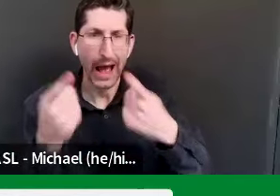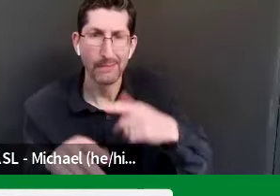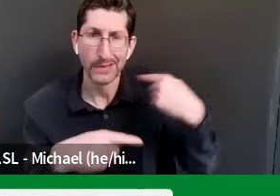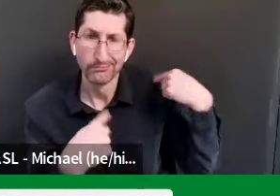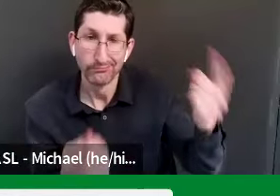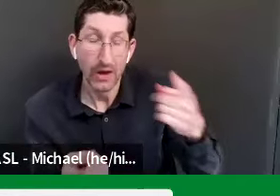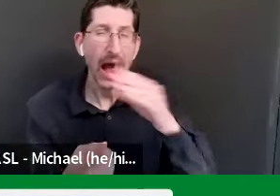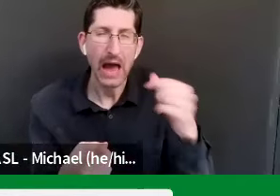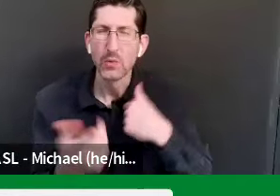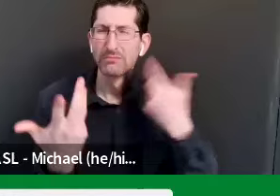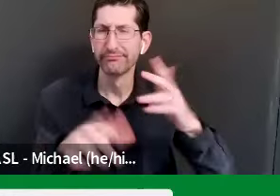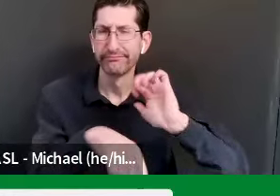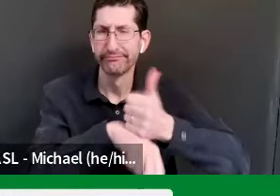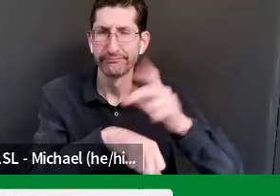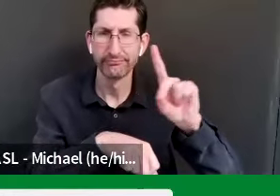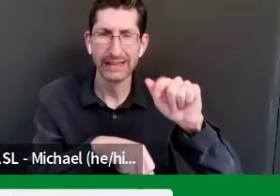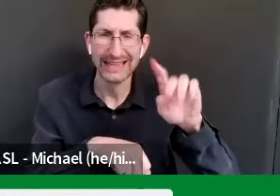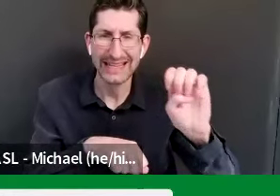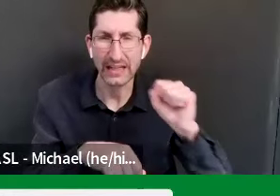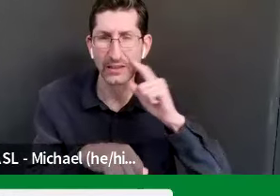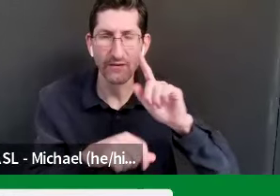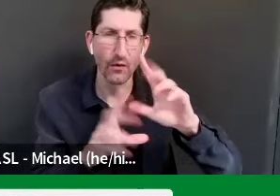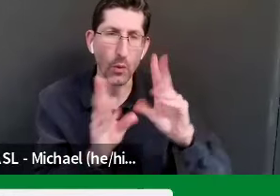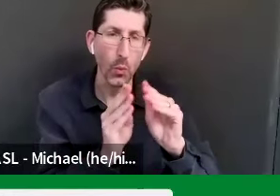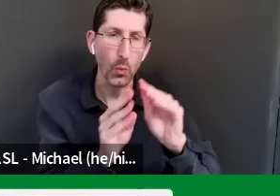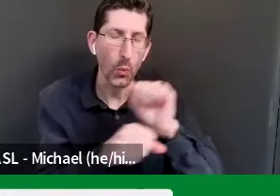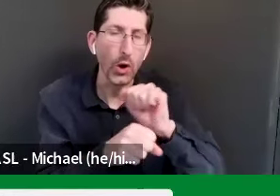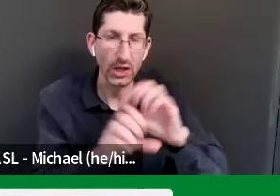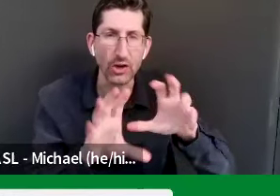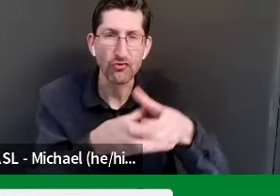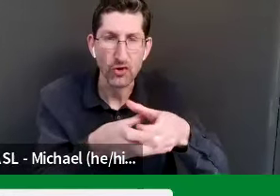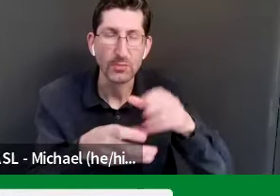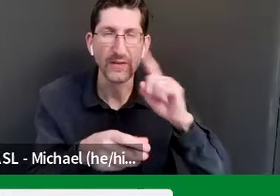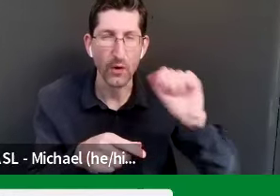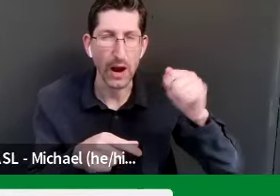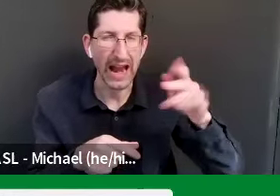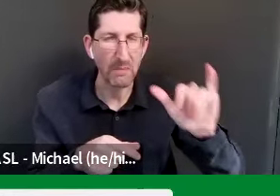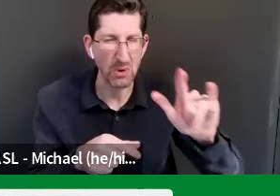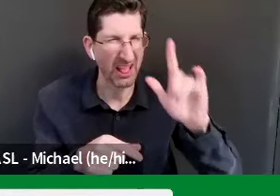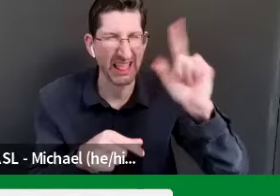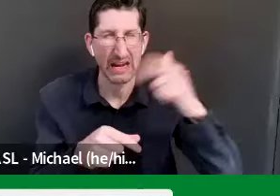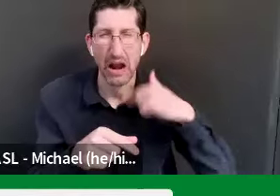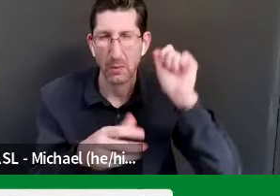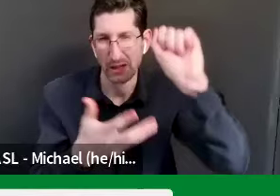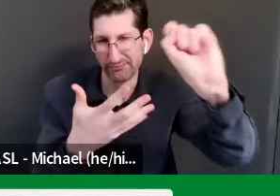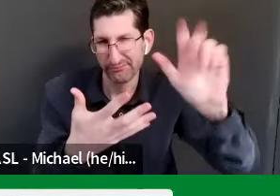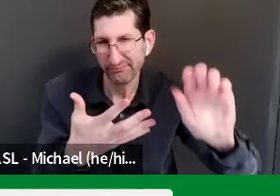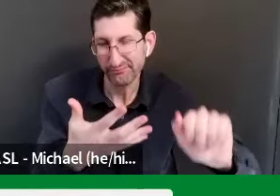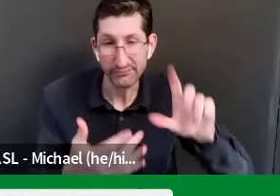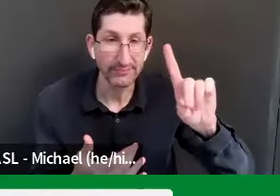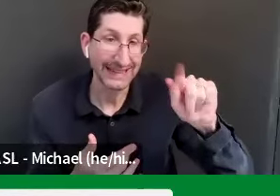AT GENERAL MEETINGS, WE'LL HAVE WORKING GROUP REPRESENTATIVES UPDATE ON PROGRESS AND INVITE NEW PARTICIPANTS AND WE HAVE THE DATES FOR APRIL'S WORKING GROUPS.